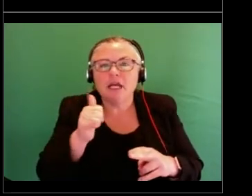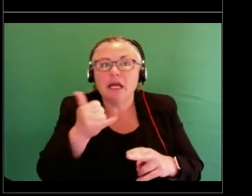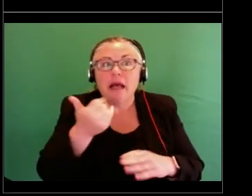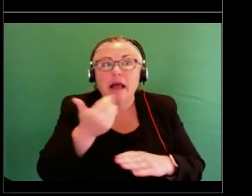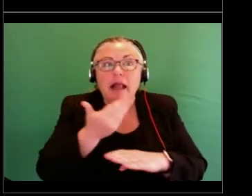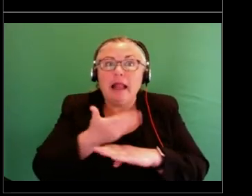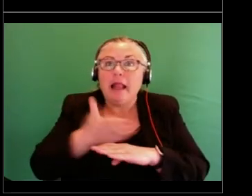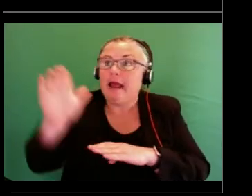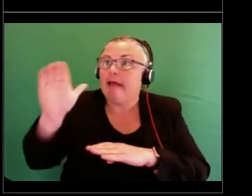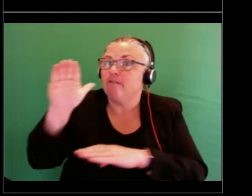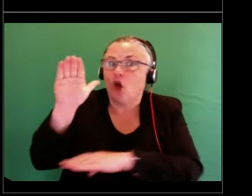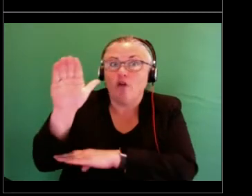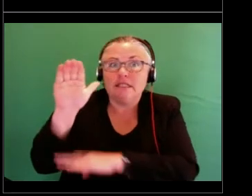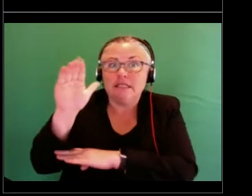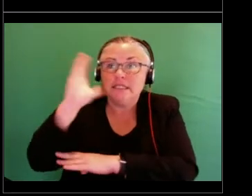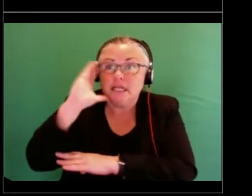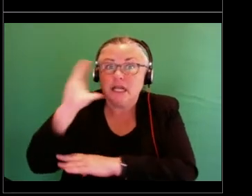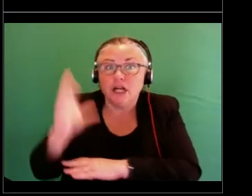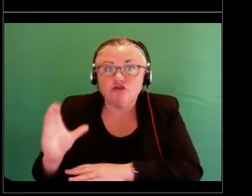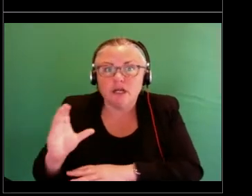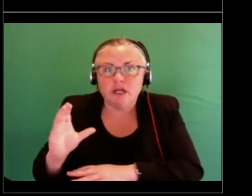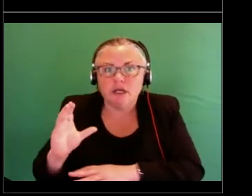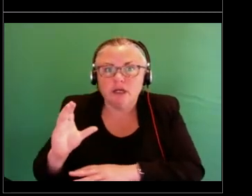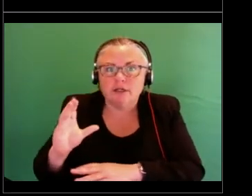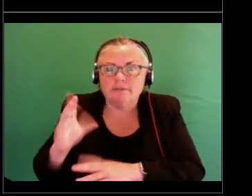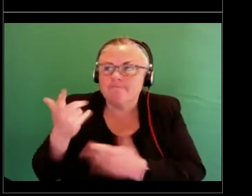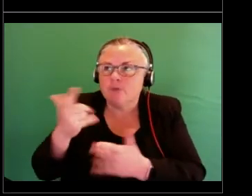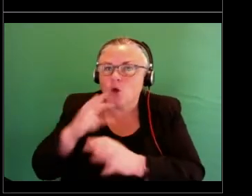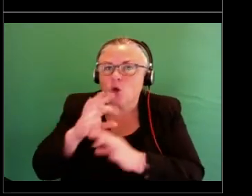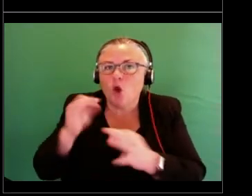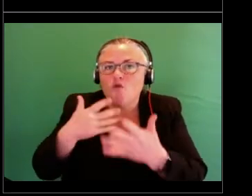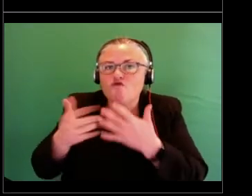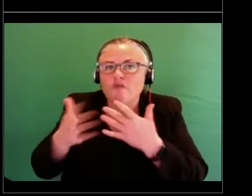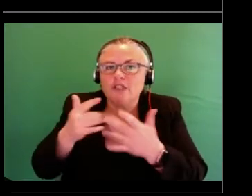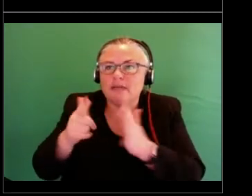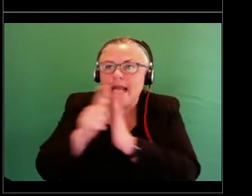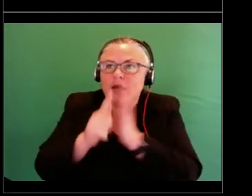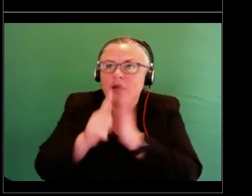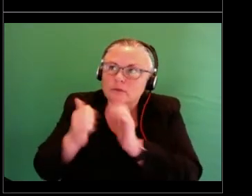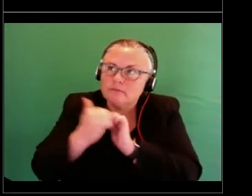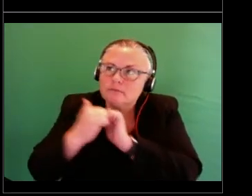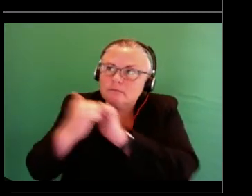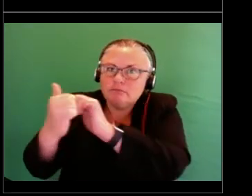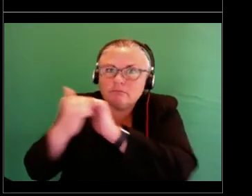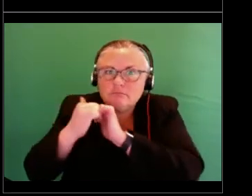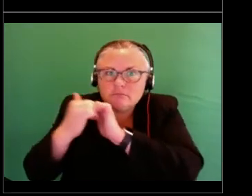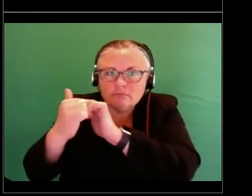It is a legal issue, so what I would encourage that service is to refer the client to us